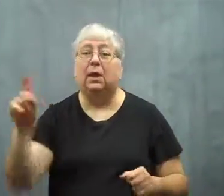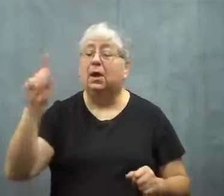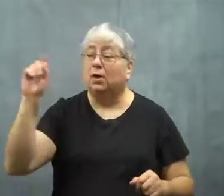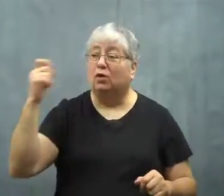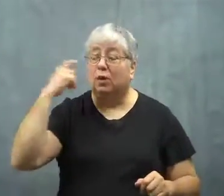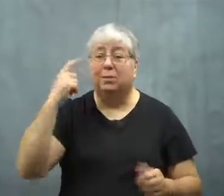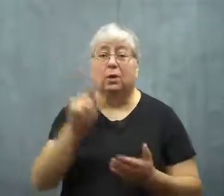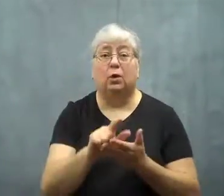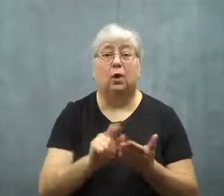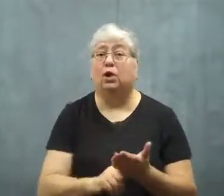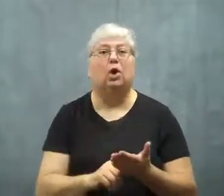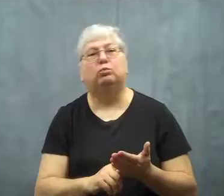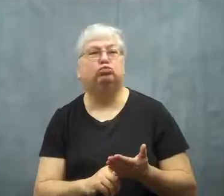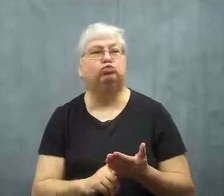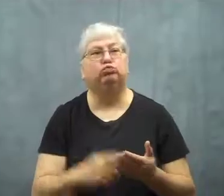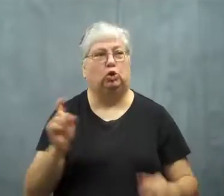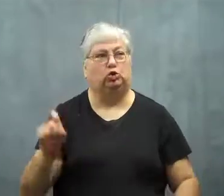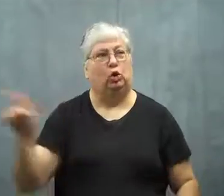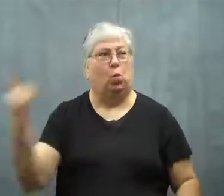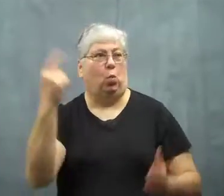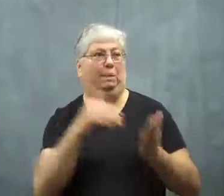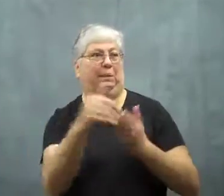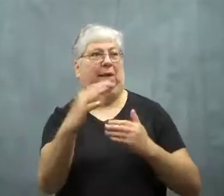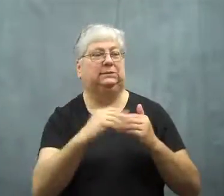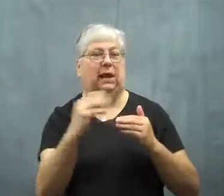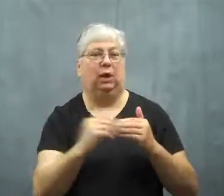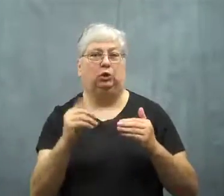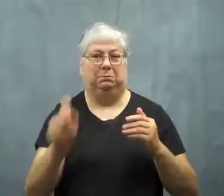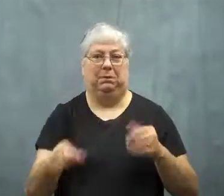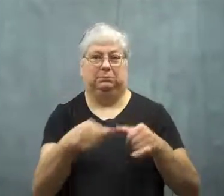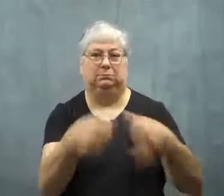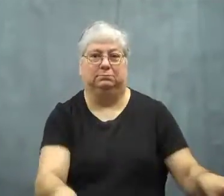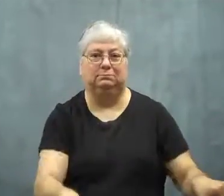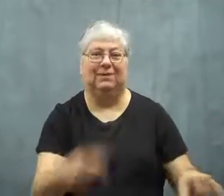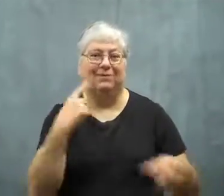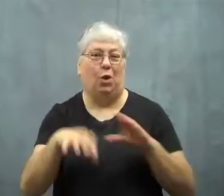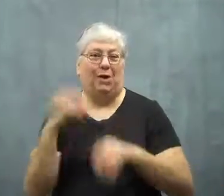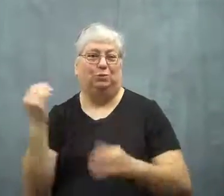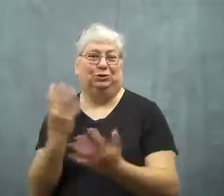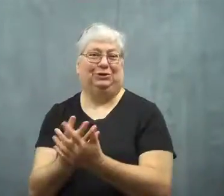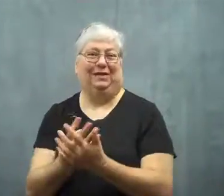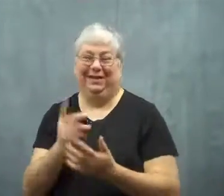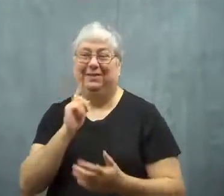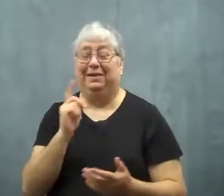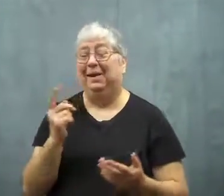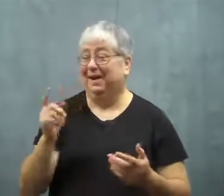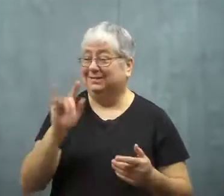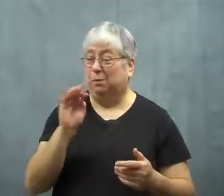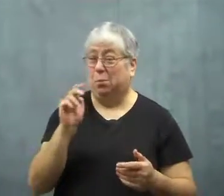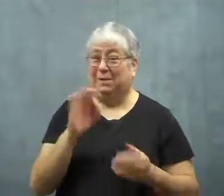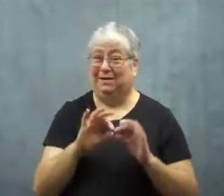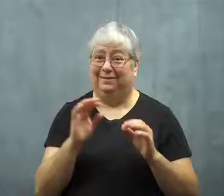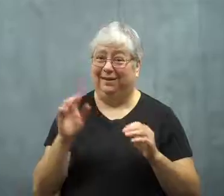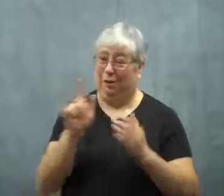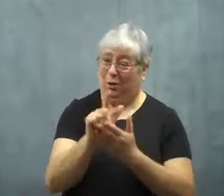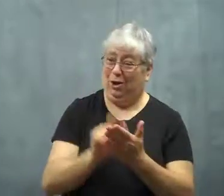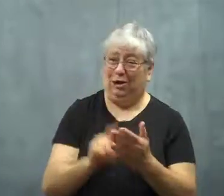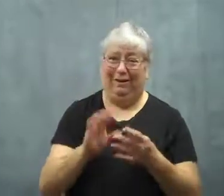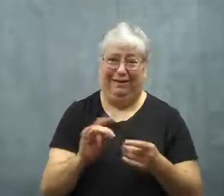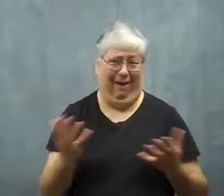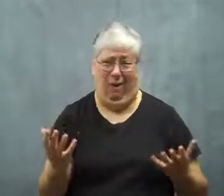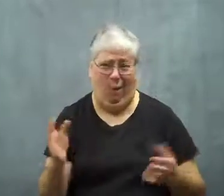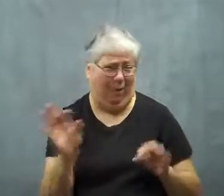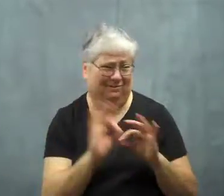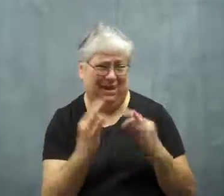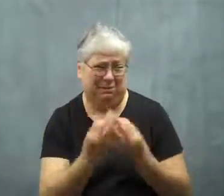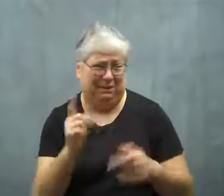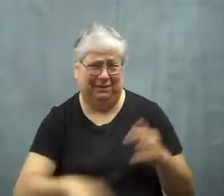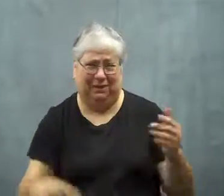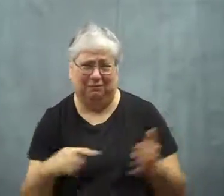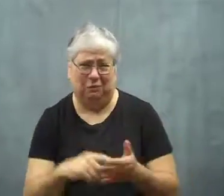The prosecutors wanted bail set at $1 million.